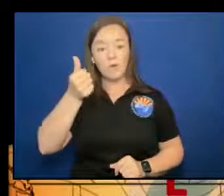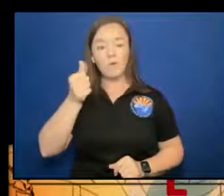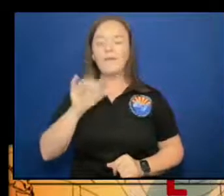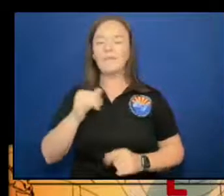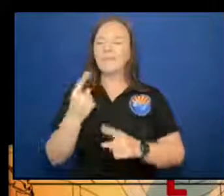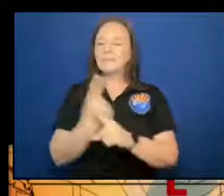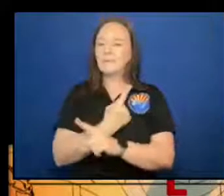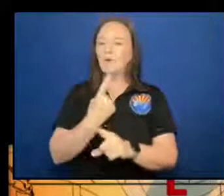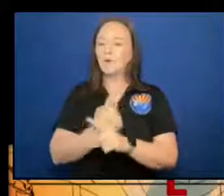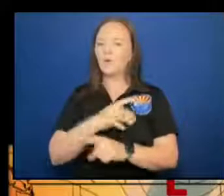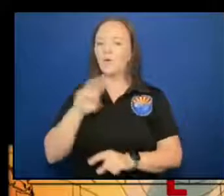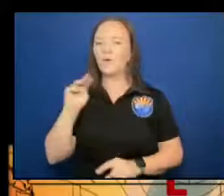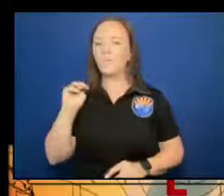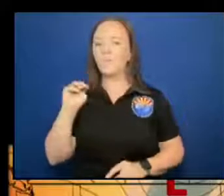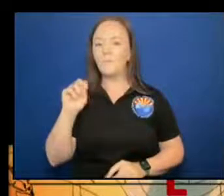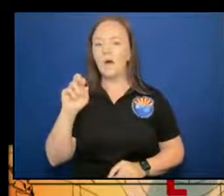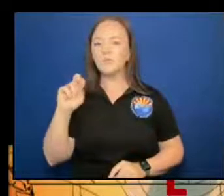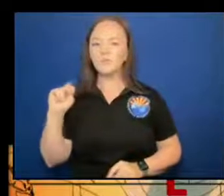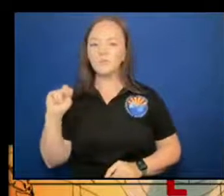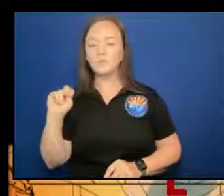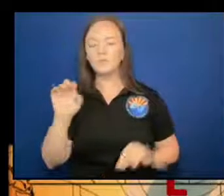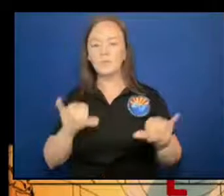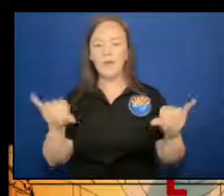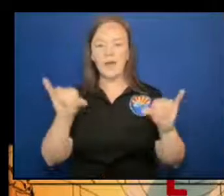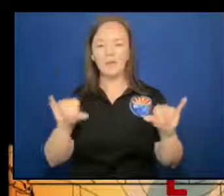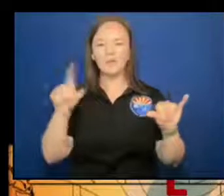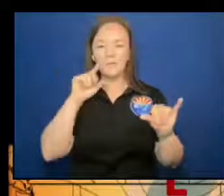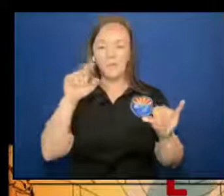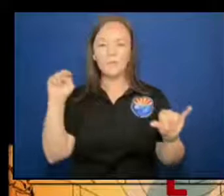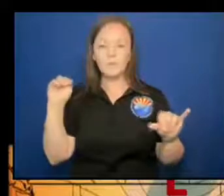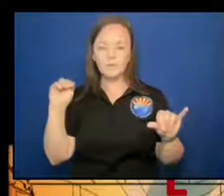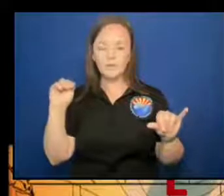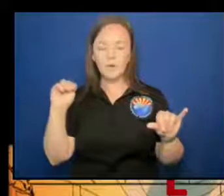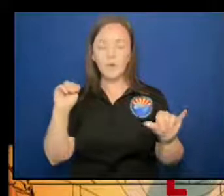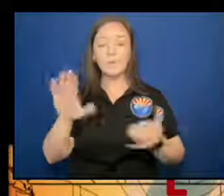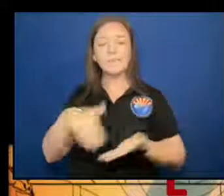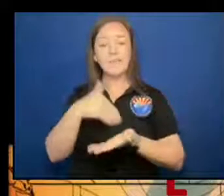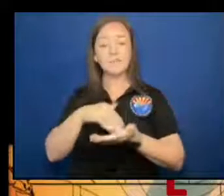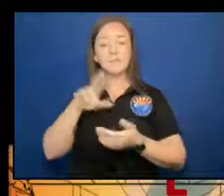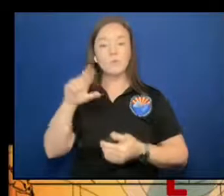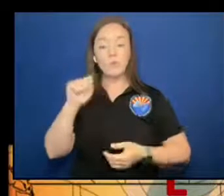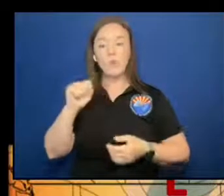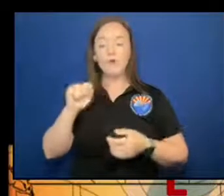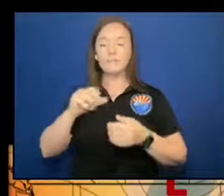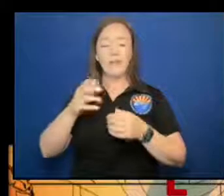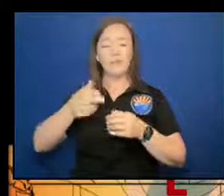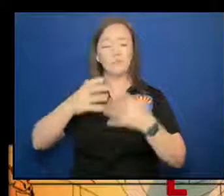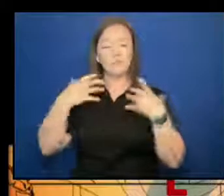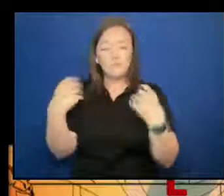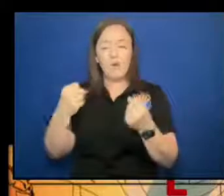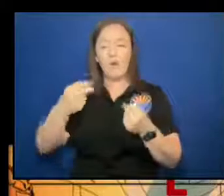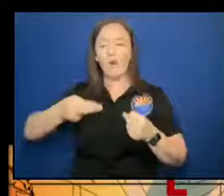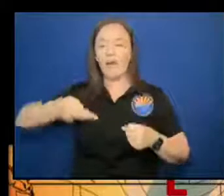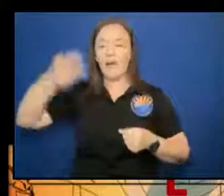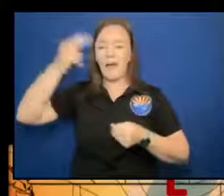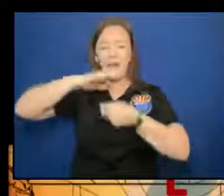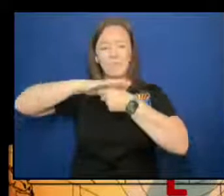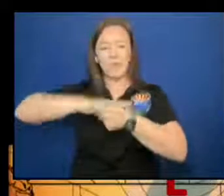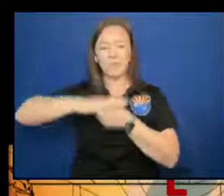SO WITH THAT, THAT IS THE END OF MY OPERATIONAL UPDATE THANK YOU. THANK YOU AS ALWAYS JAYSON, WE